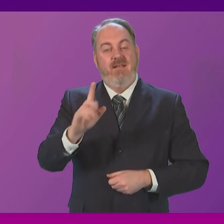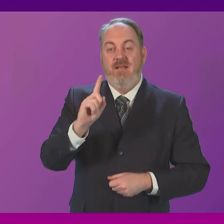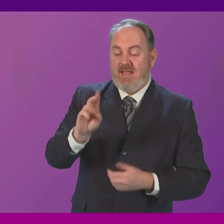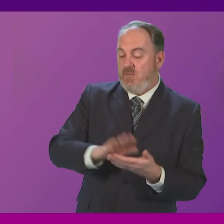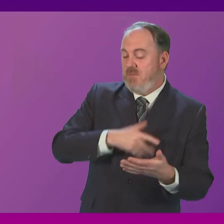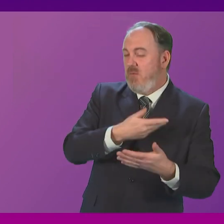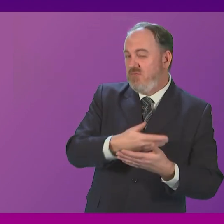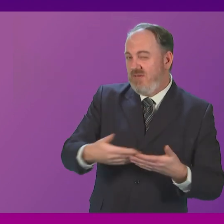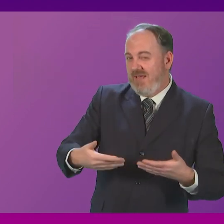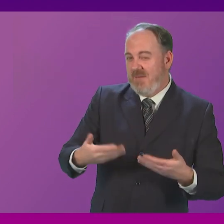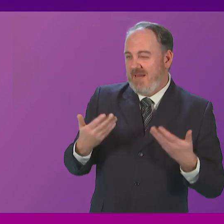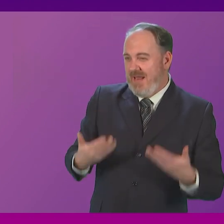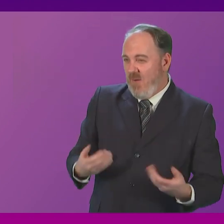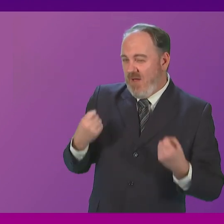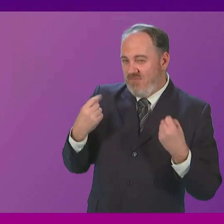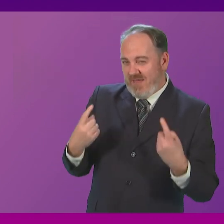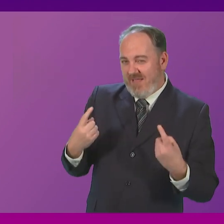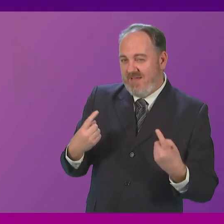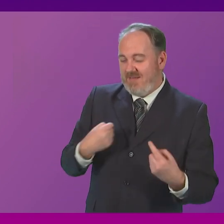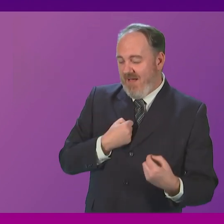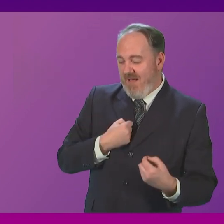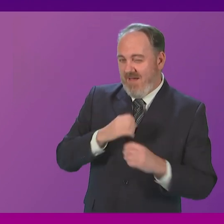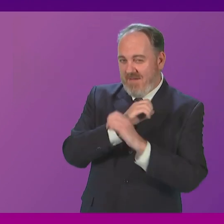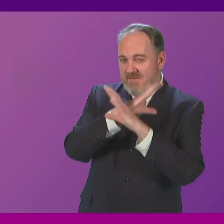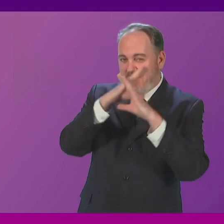I understand that, but ours is a vision for that better country.